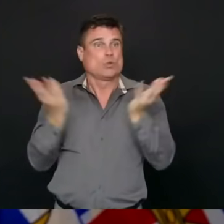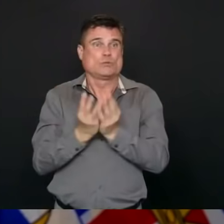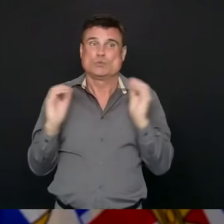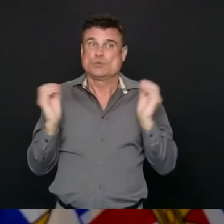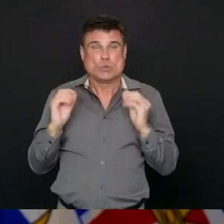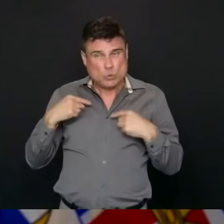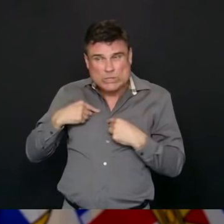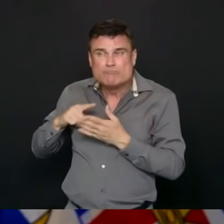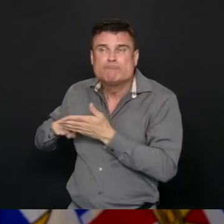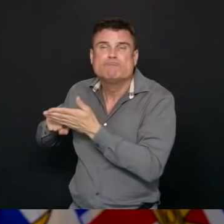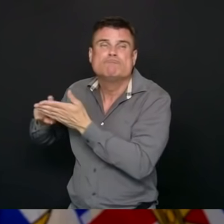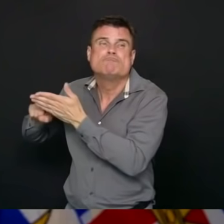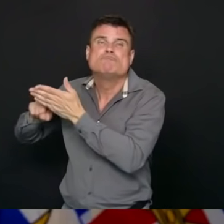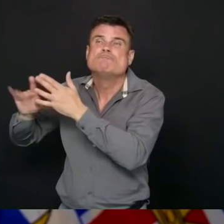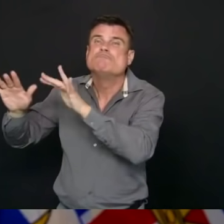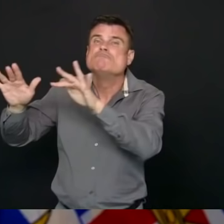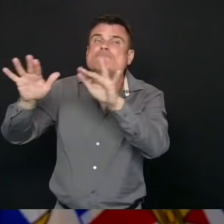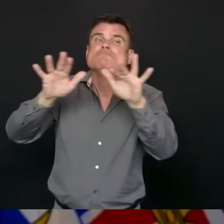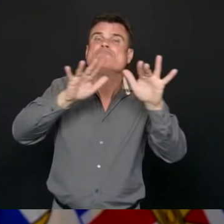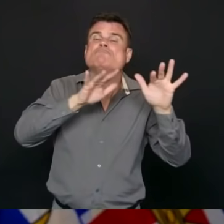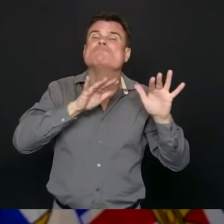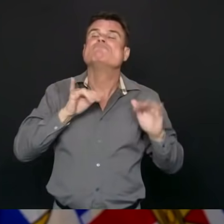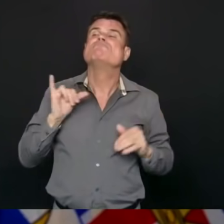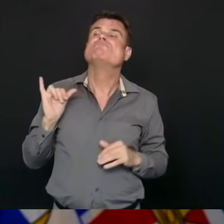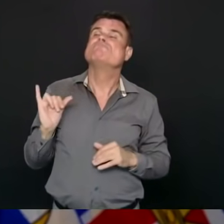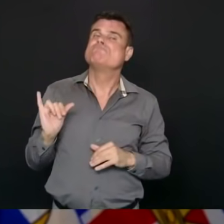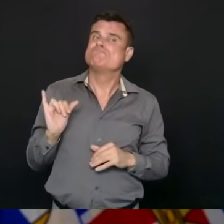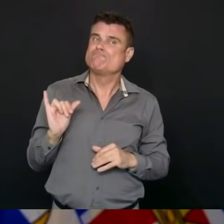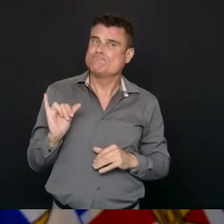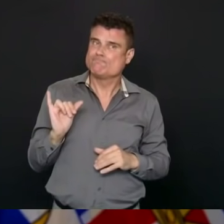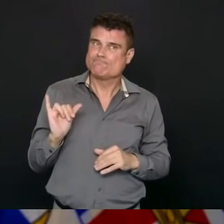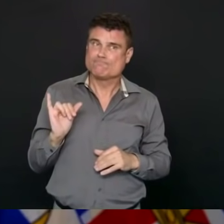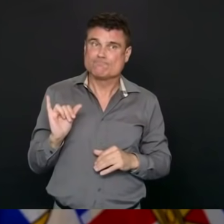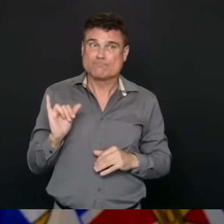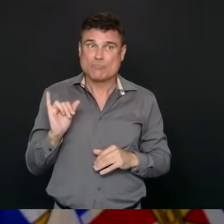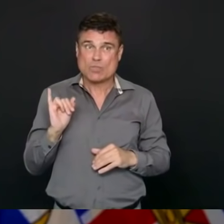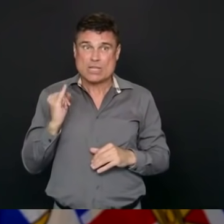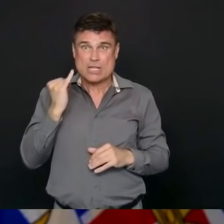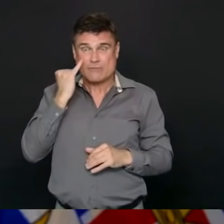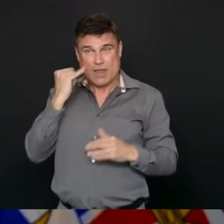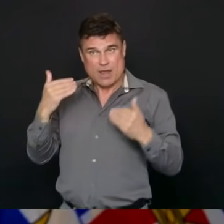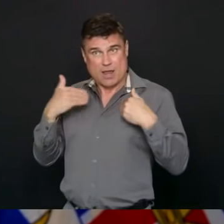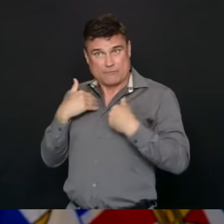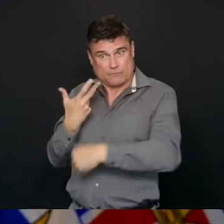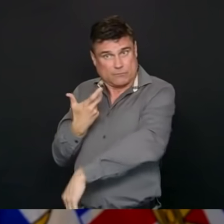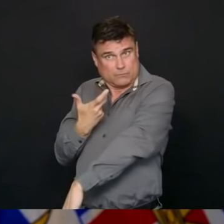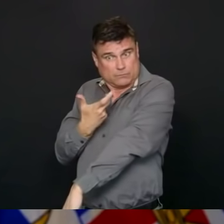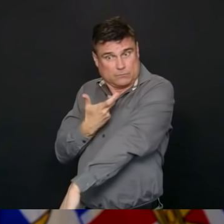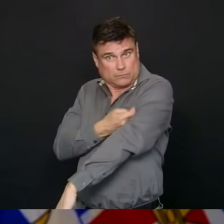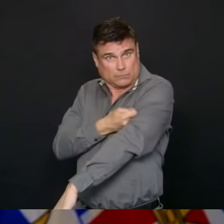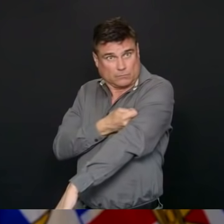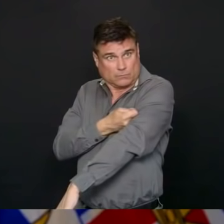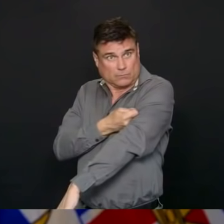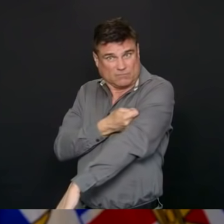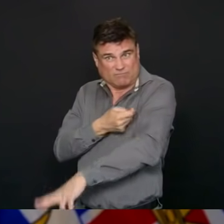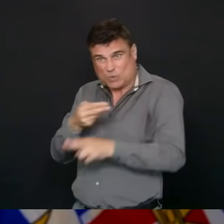If we get a vaccine , an effective treatment, we are learning more about the